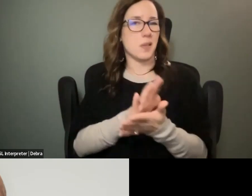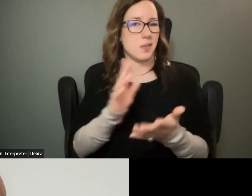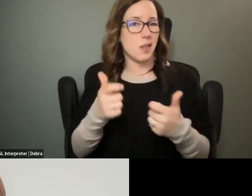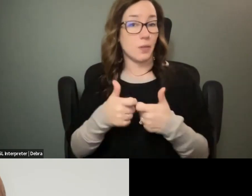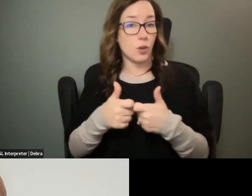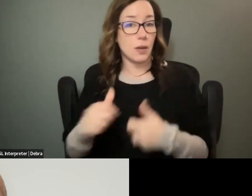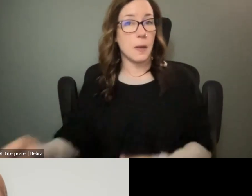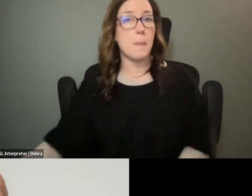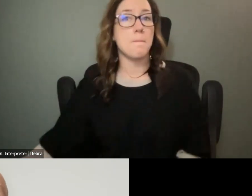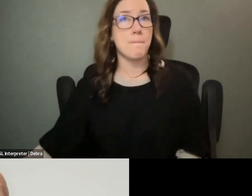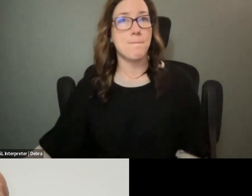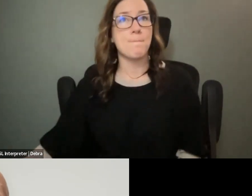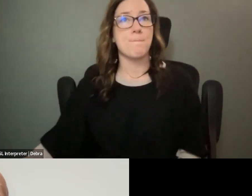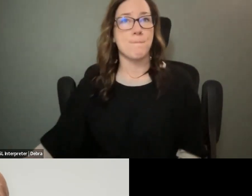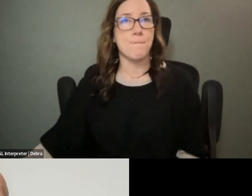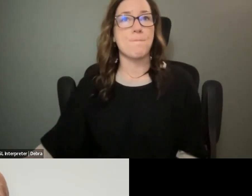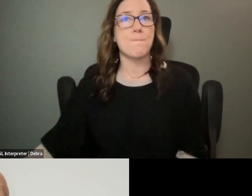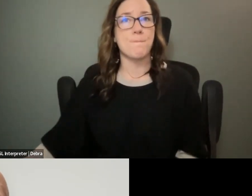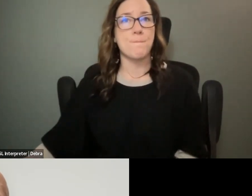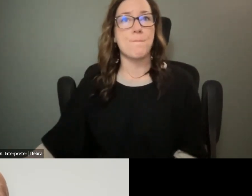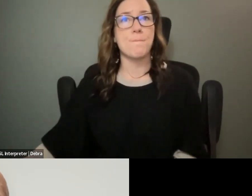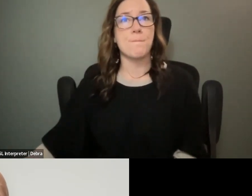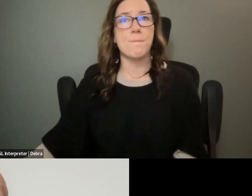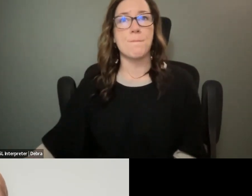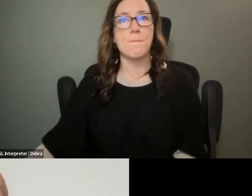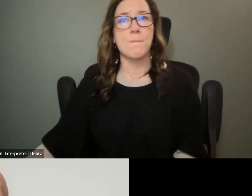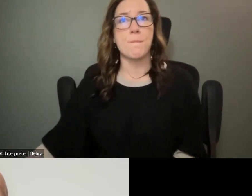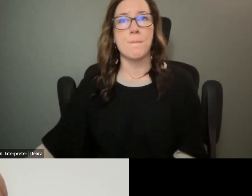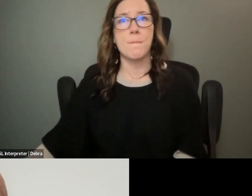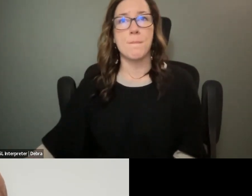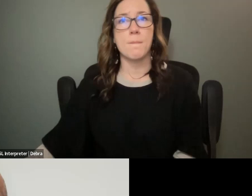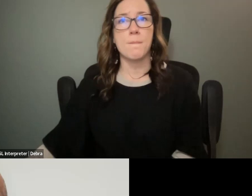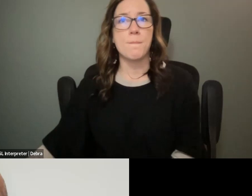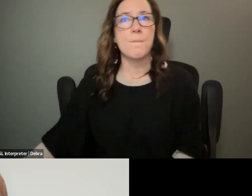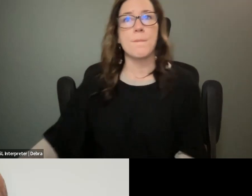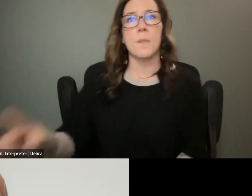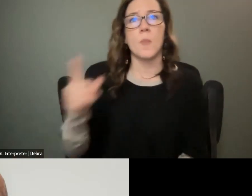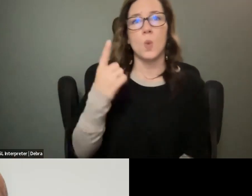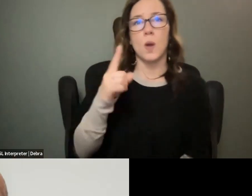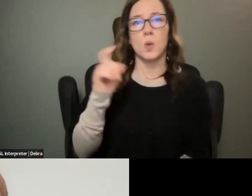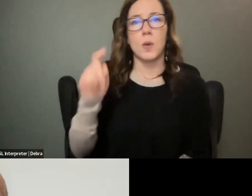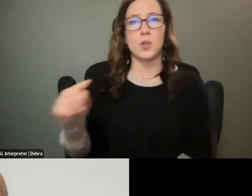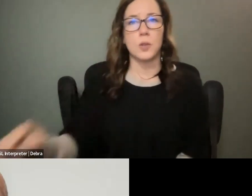perfect okay uh